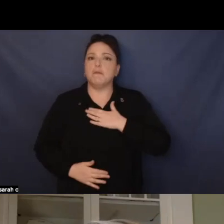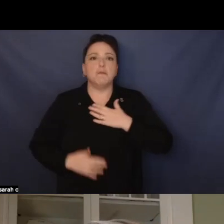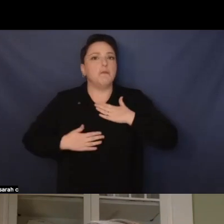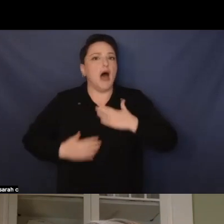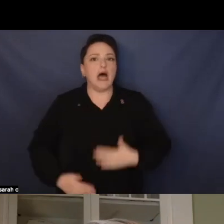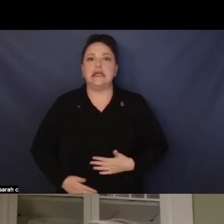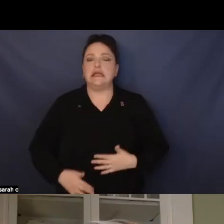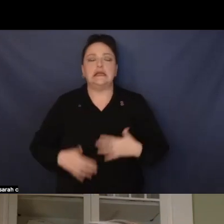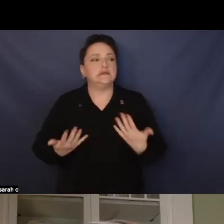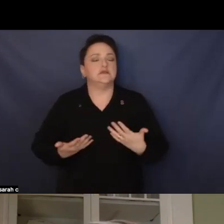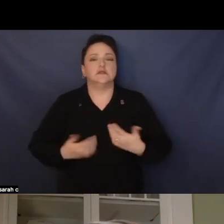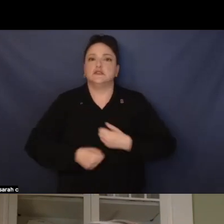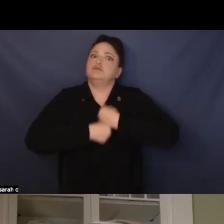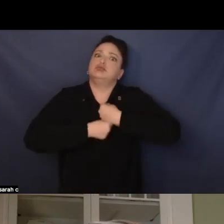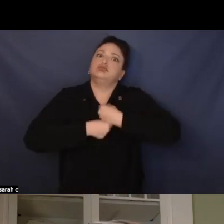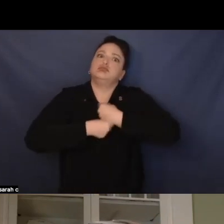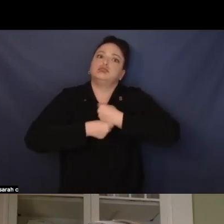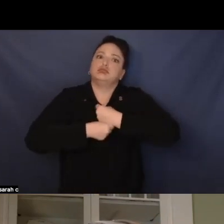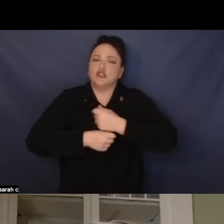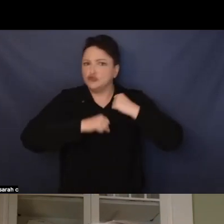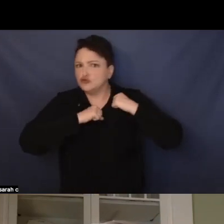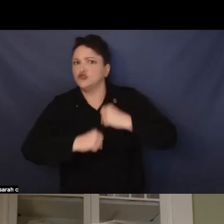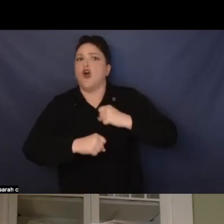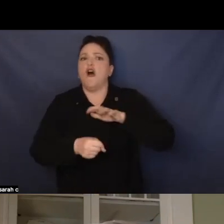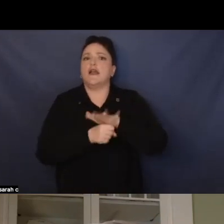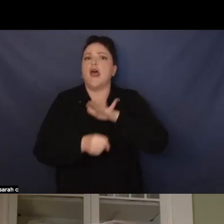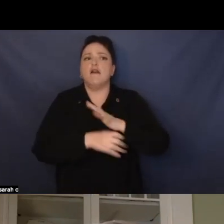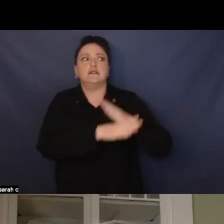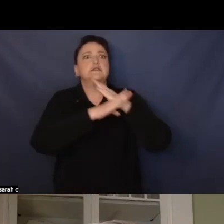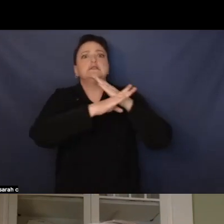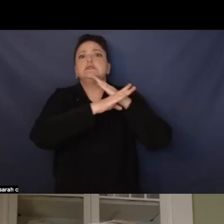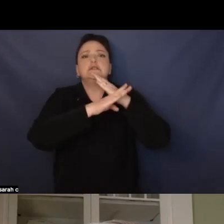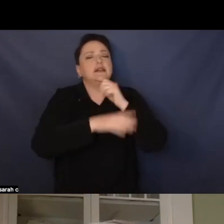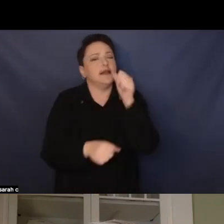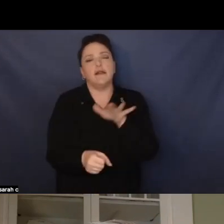doesn't produce enough to garner any protection from the vaccines despite having many.